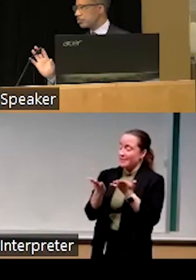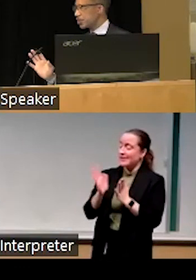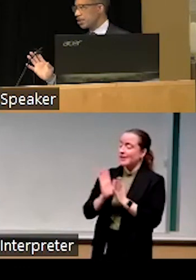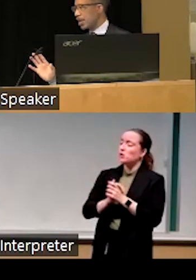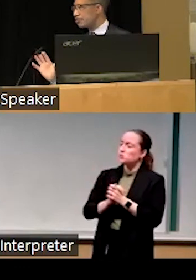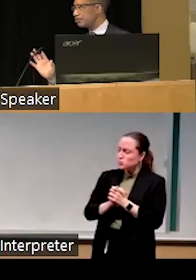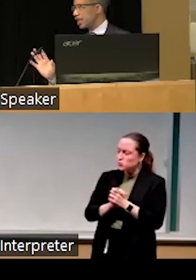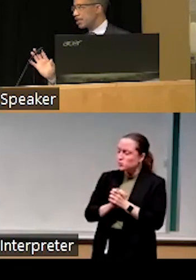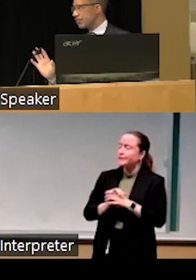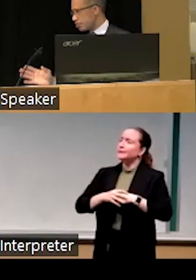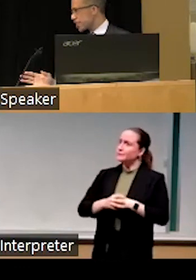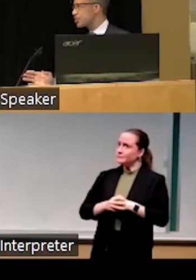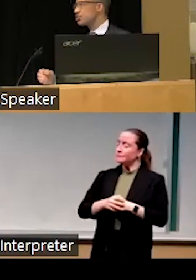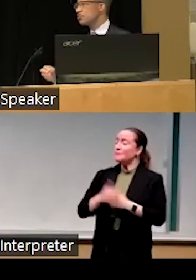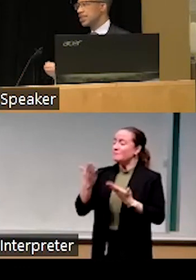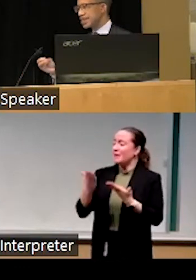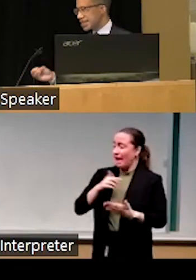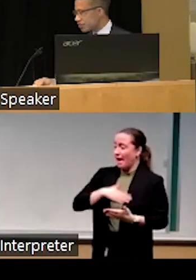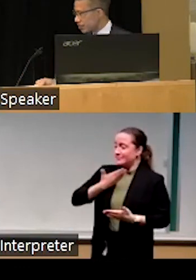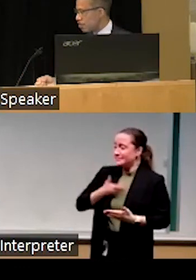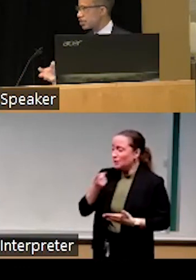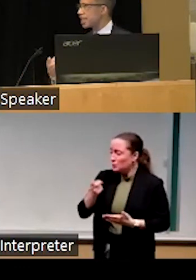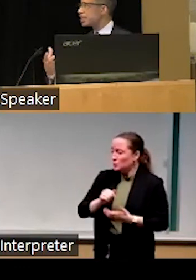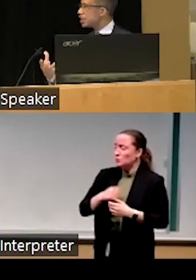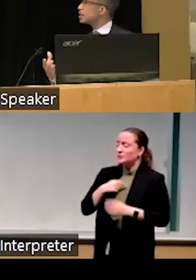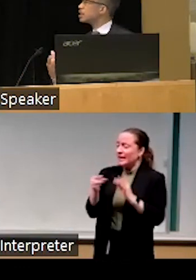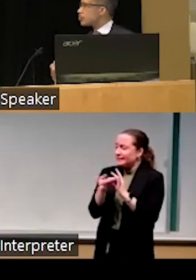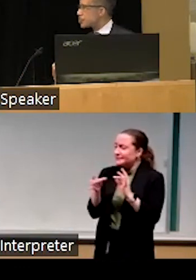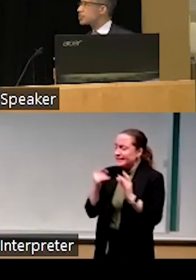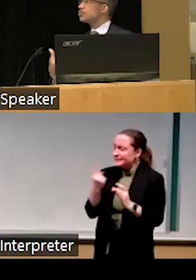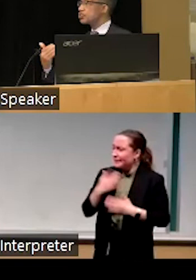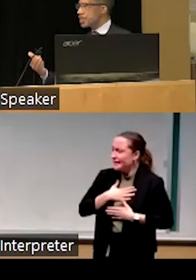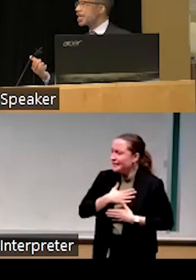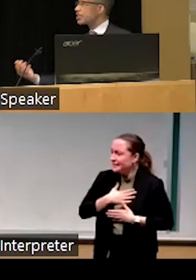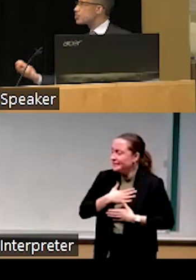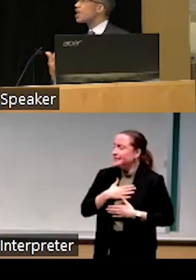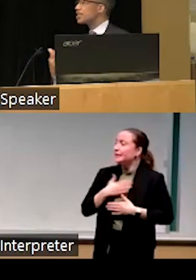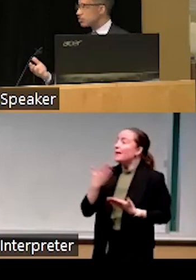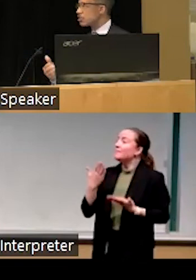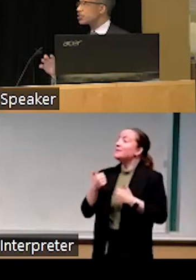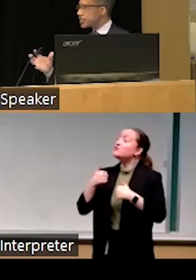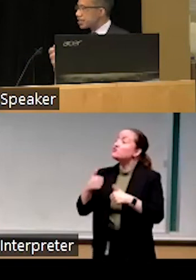you know I'm I've upset you did I say something wrong did I to to reach out and try to learn to